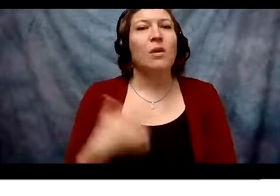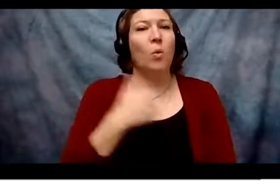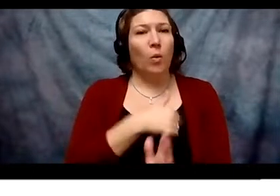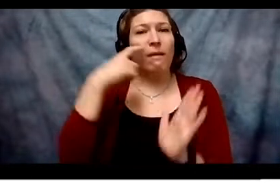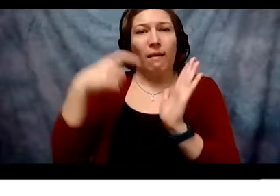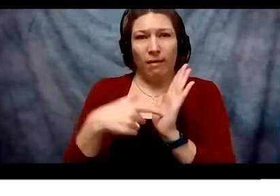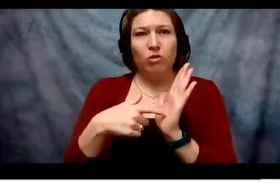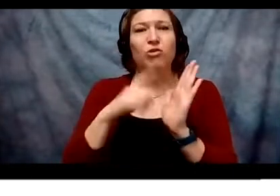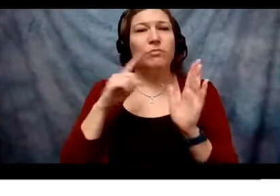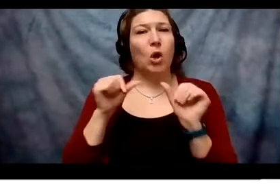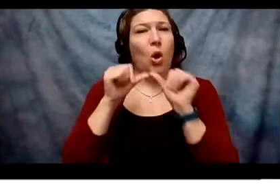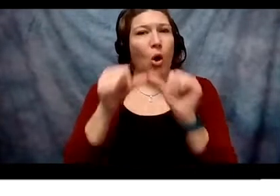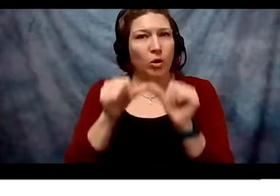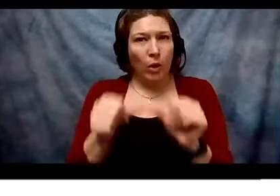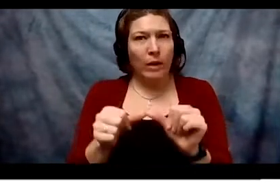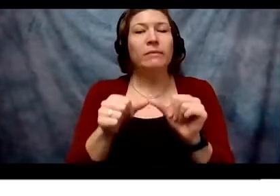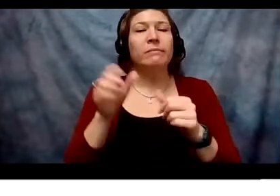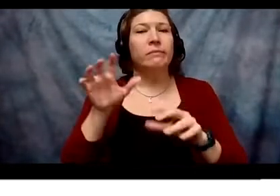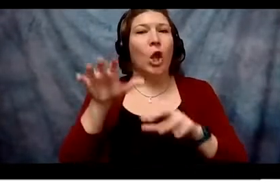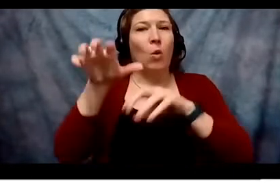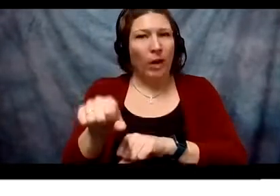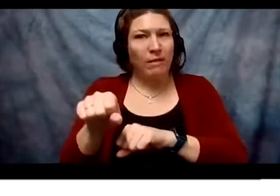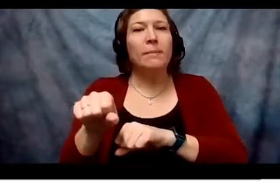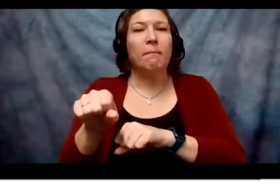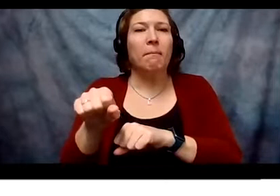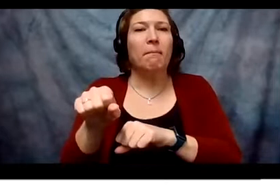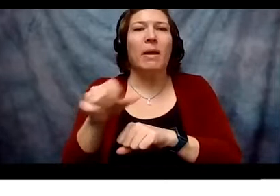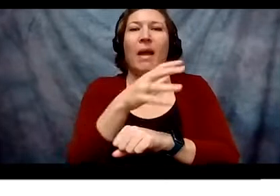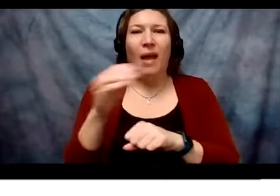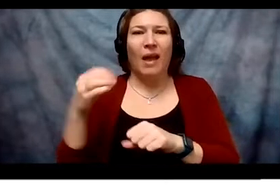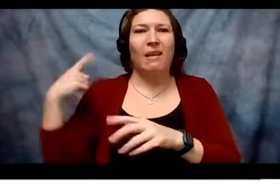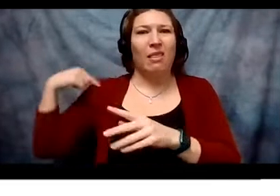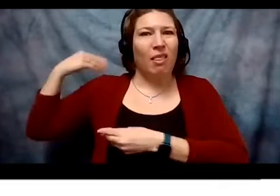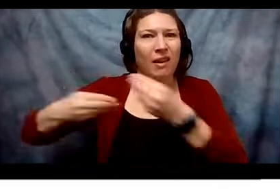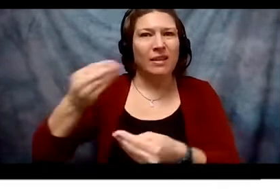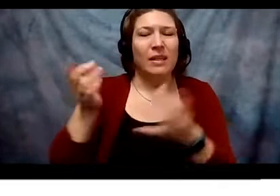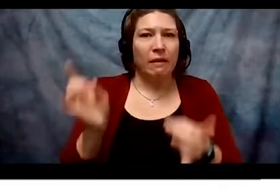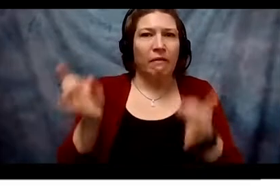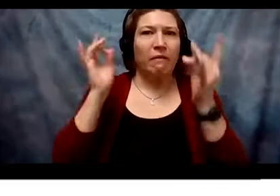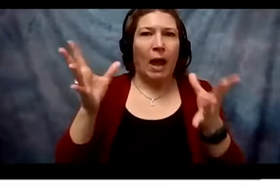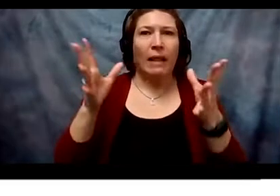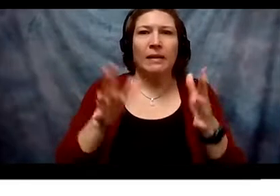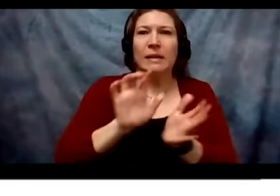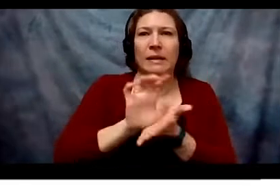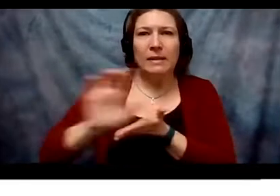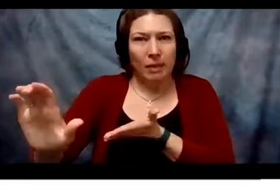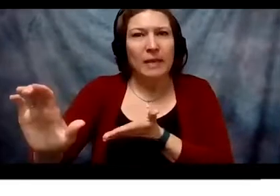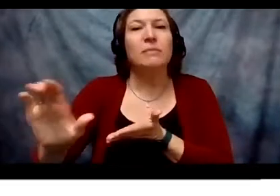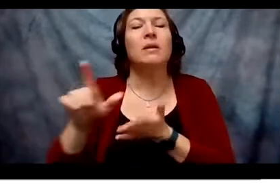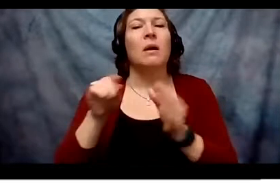the ongoing colonialism and the legacies of violence, displacement, migration,